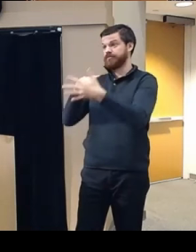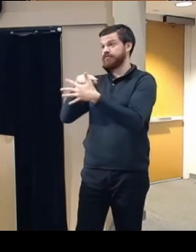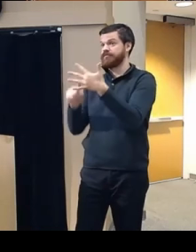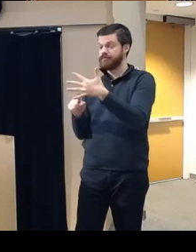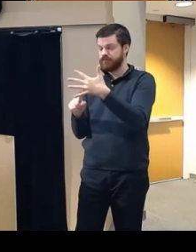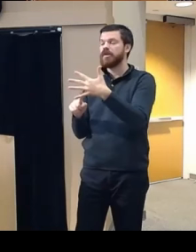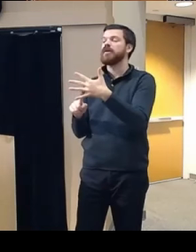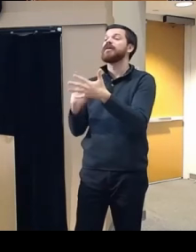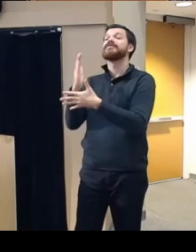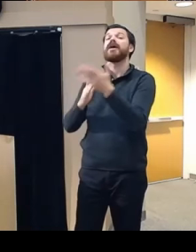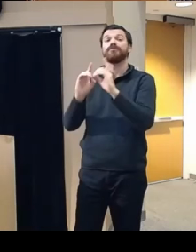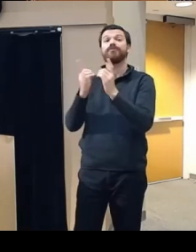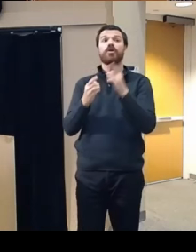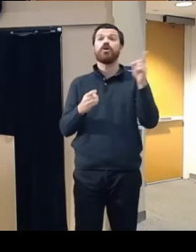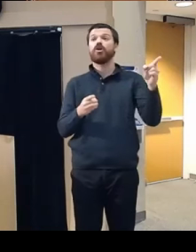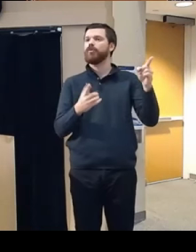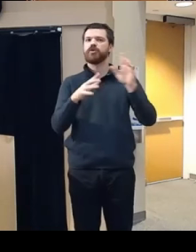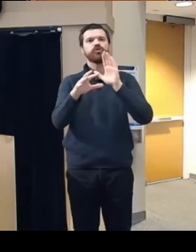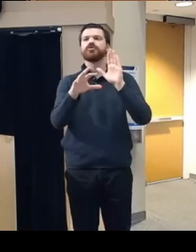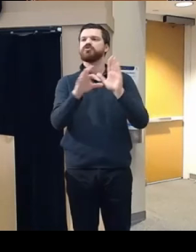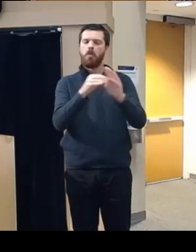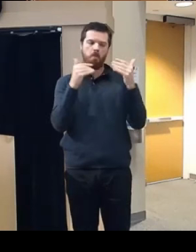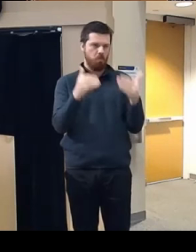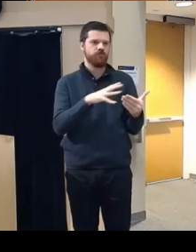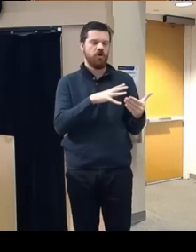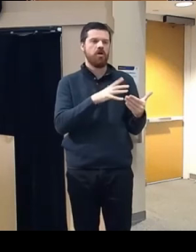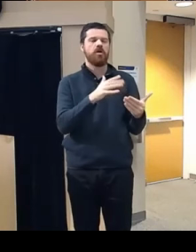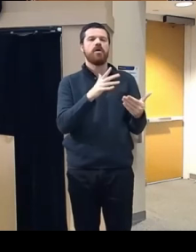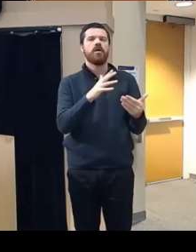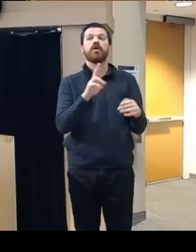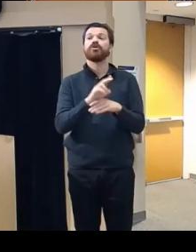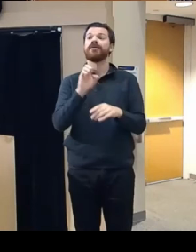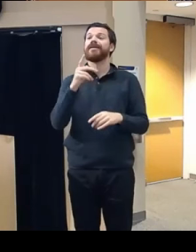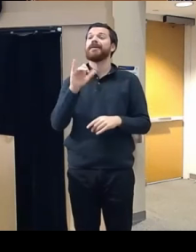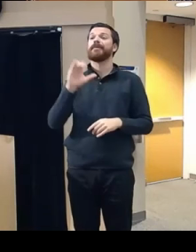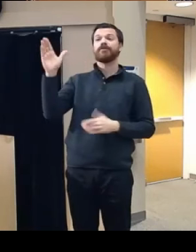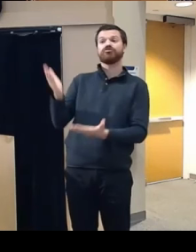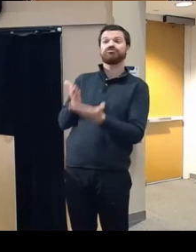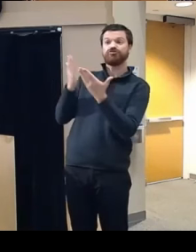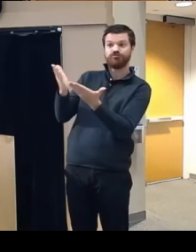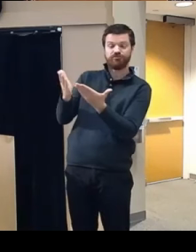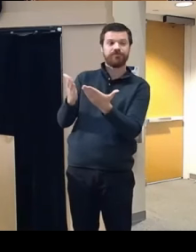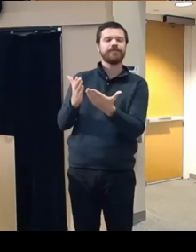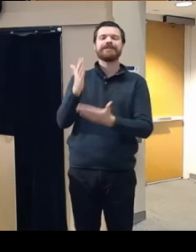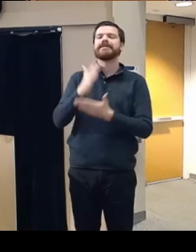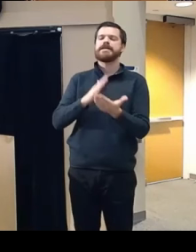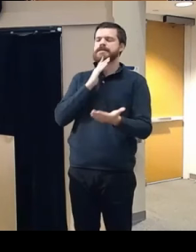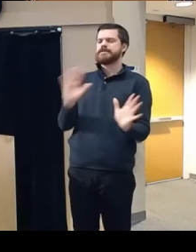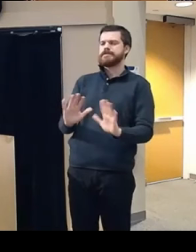um and some departments chose to use um what epic had recommended and some chose to build their own